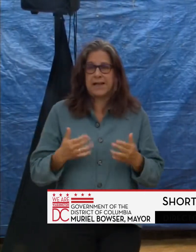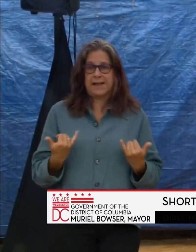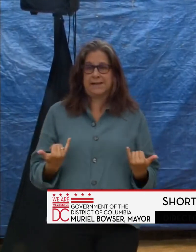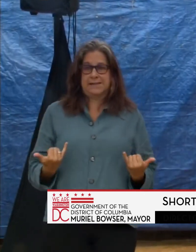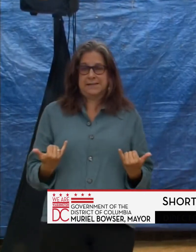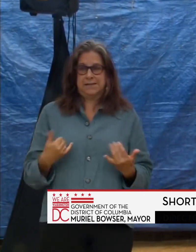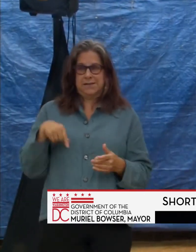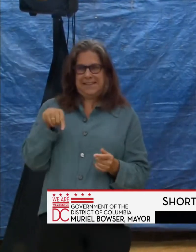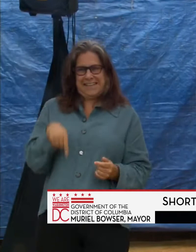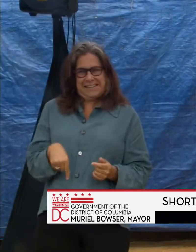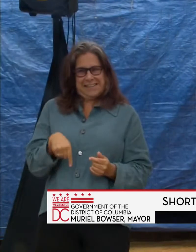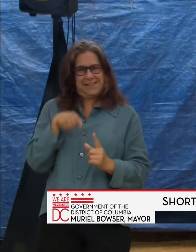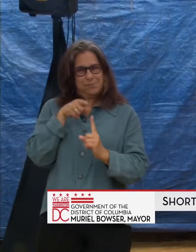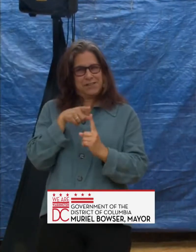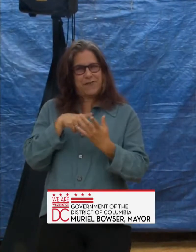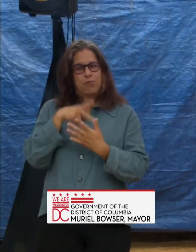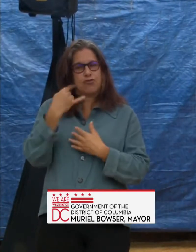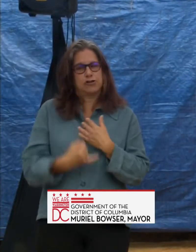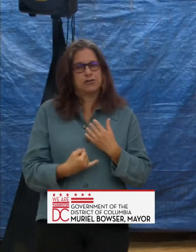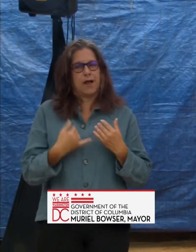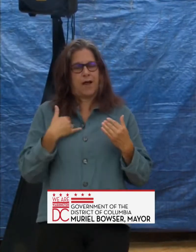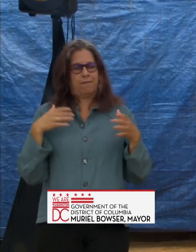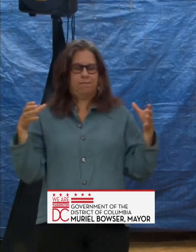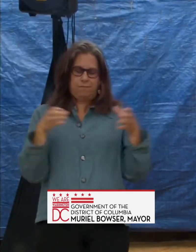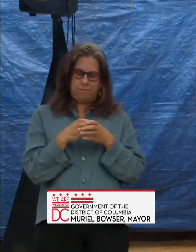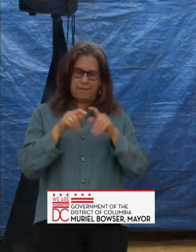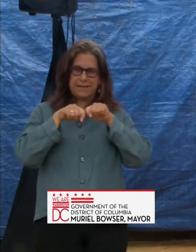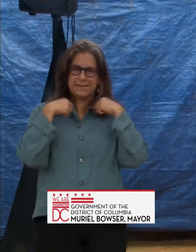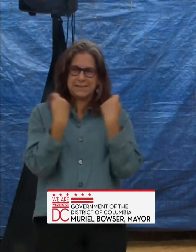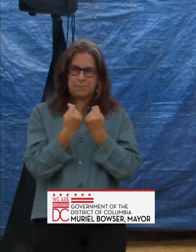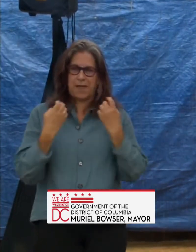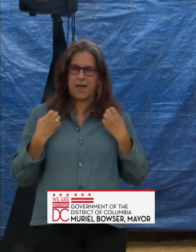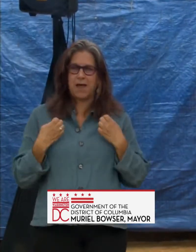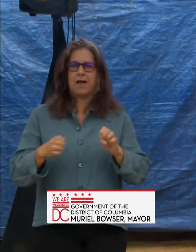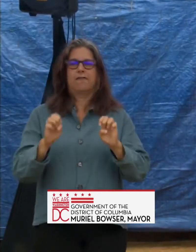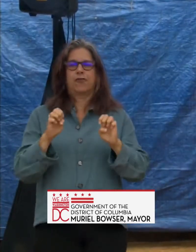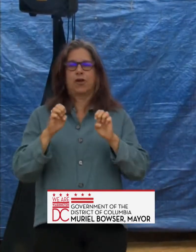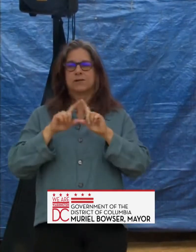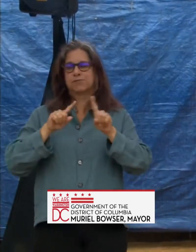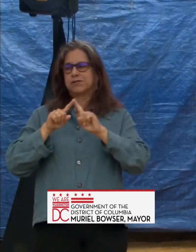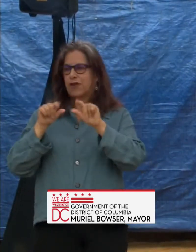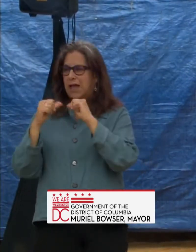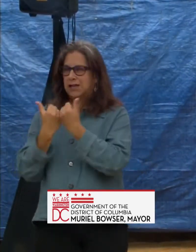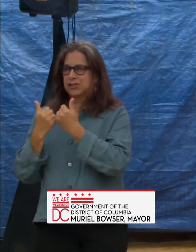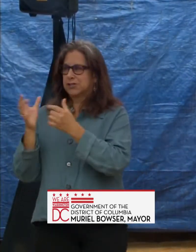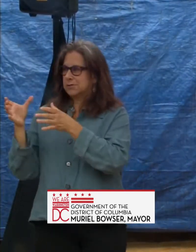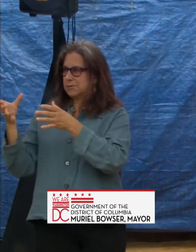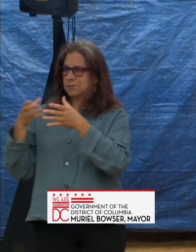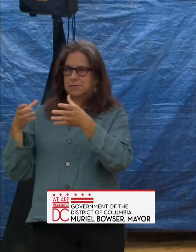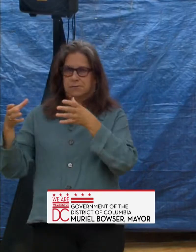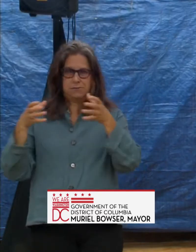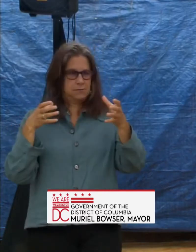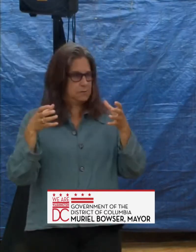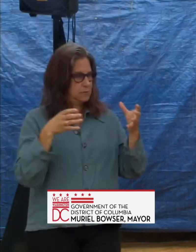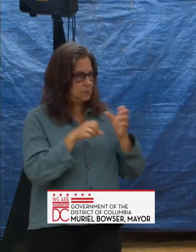IT CROSSES ALL OF OUR AGENCIES WHO HAVE BEEN WORKING IN TANDEM TOGETHER. AND WE HAVE A CONSTRUCTION ARM IN D.C.